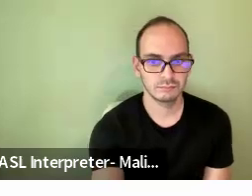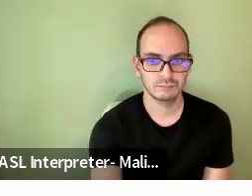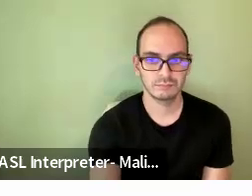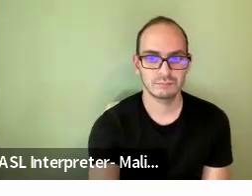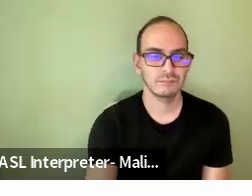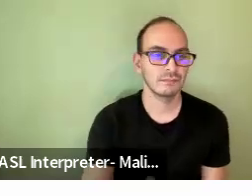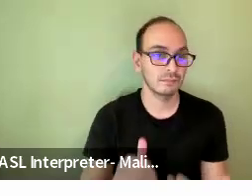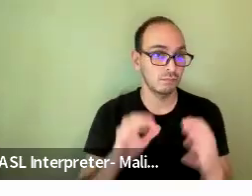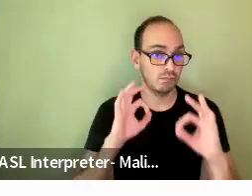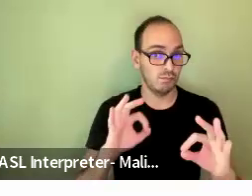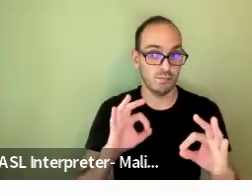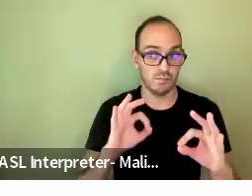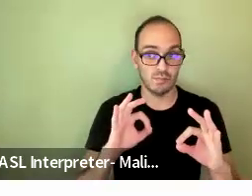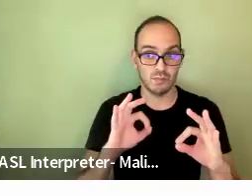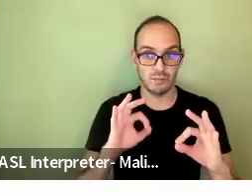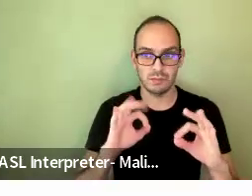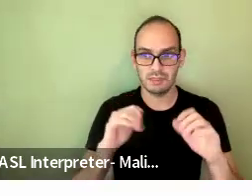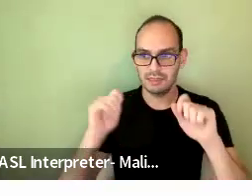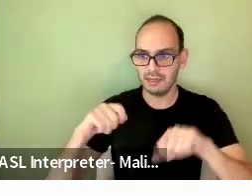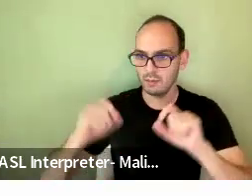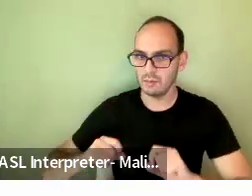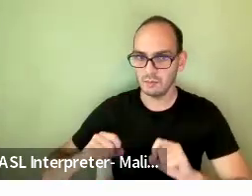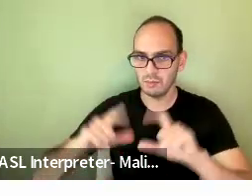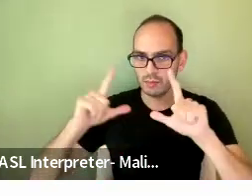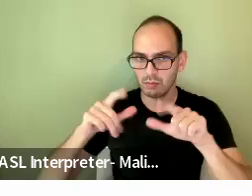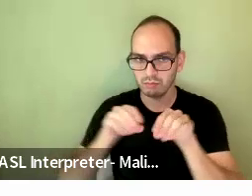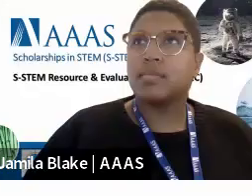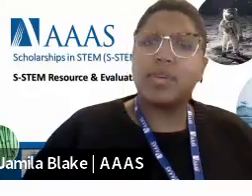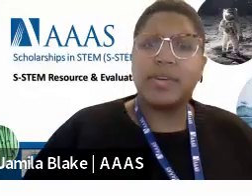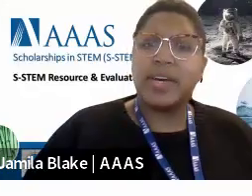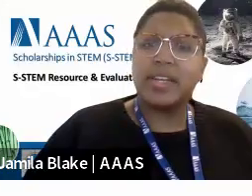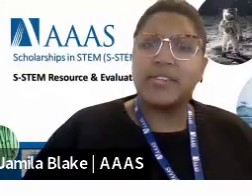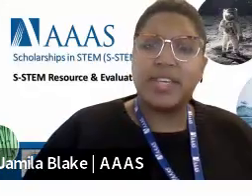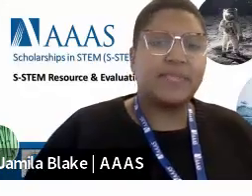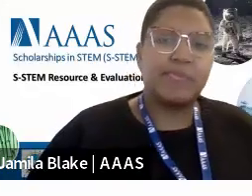how are we now? Can I close out the poll? We can probably go ahead and close it